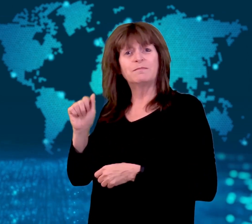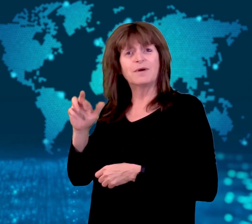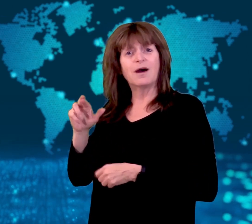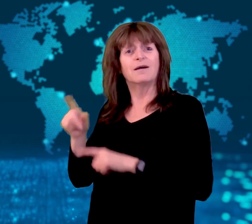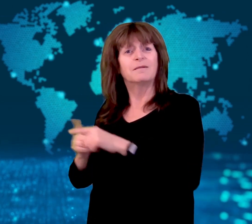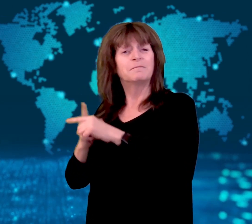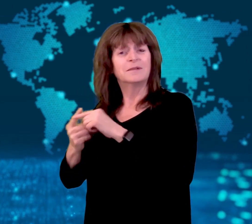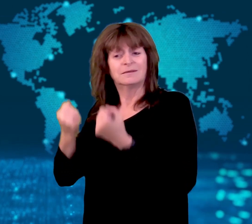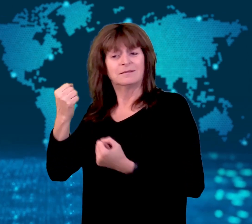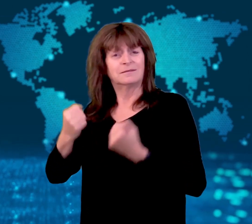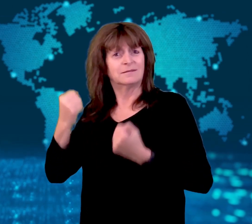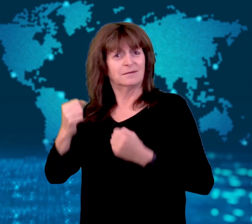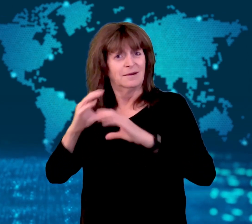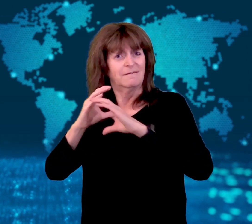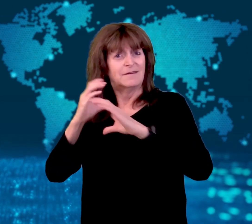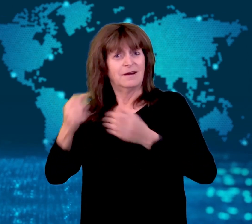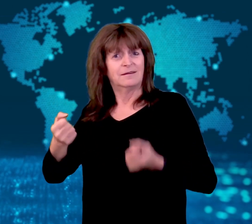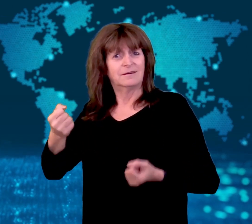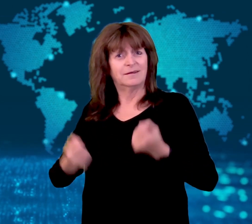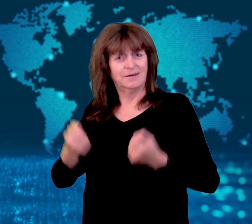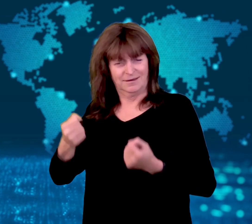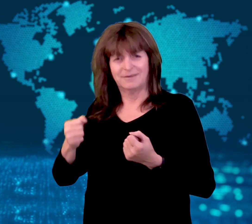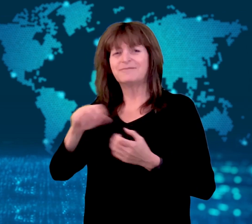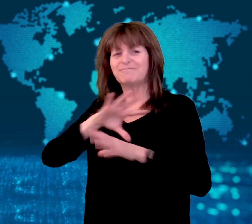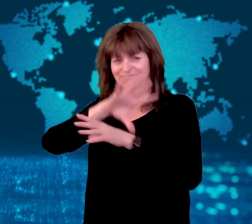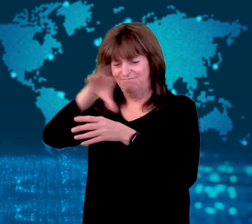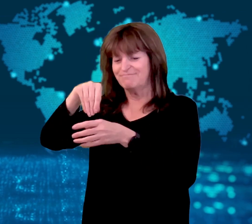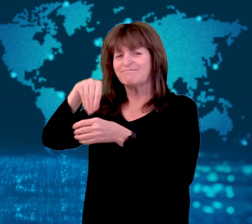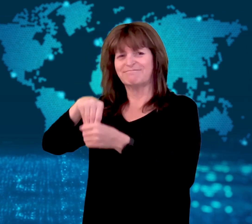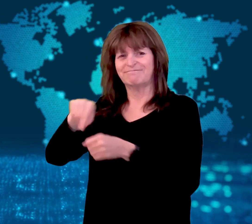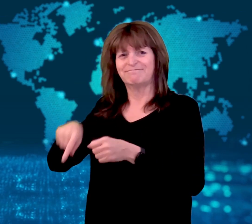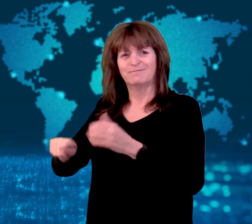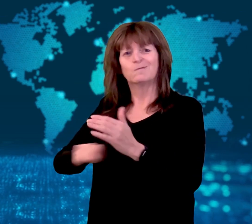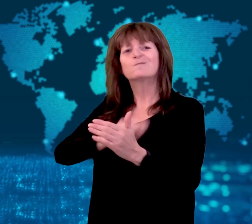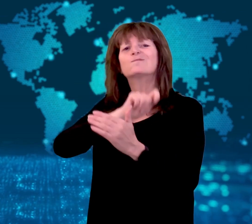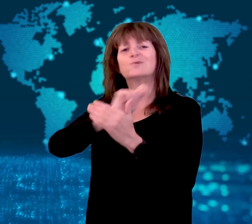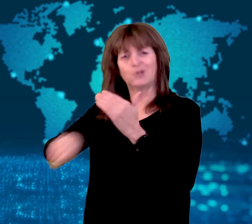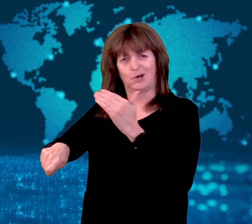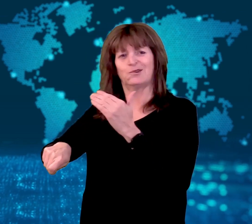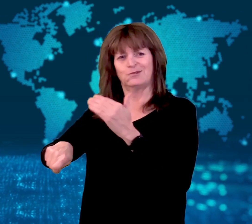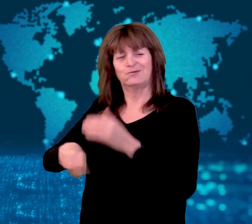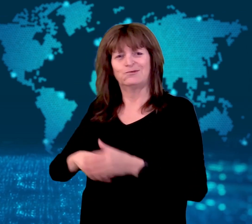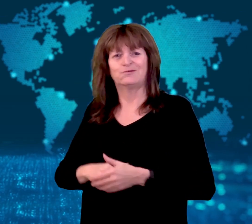Kumar and the van driver are among those who have been charged.